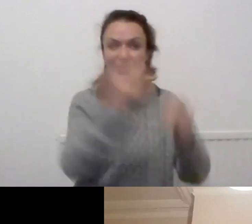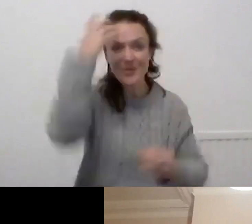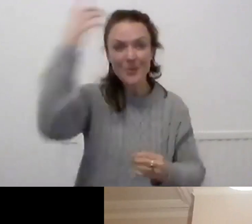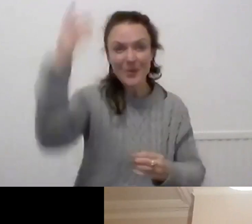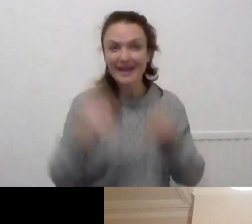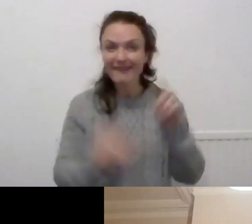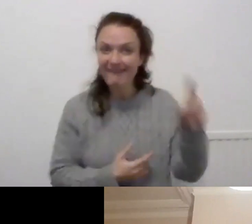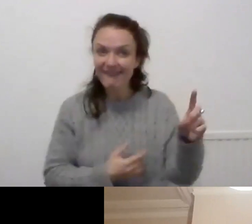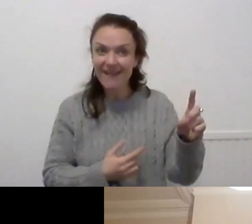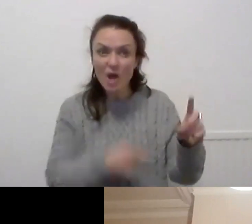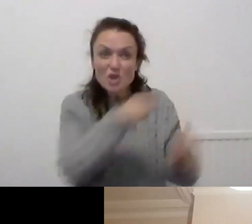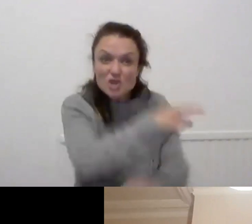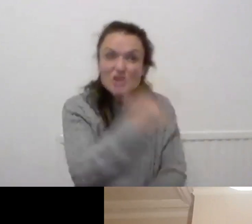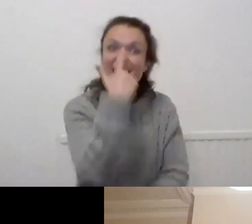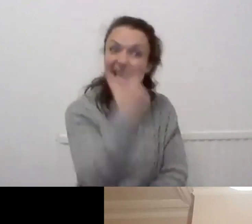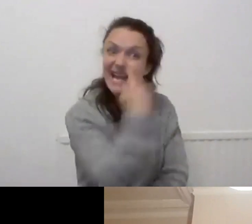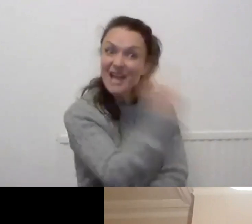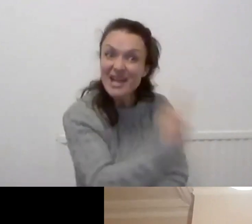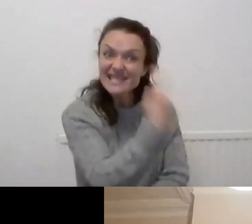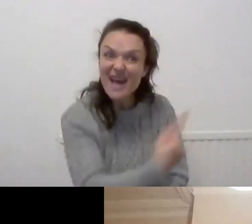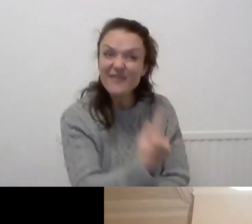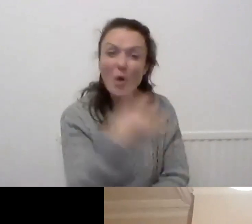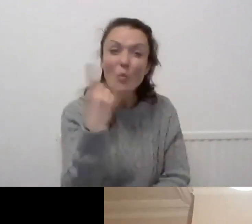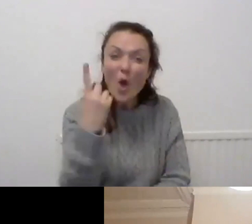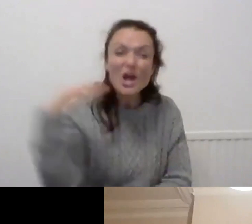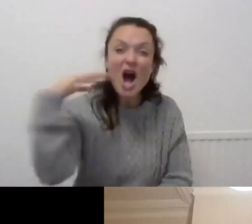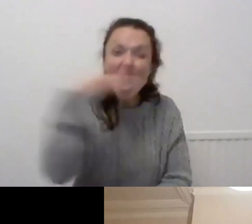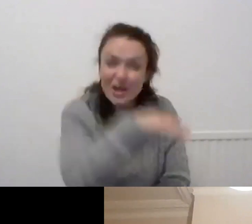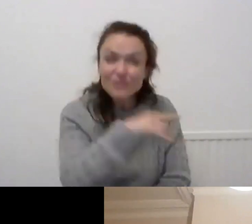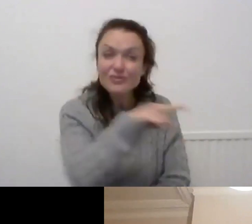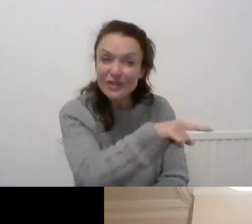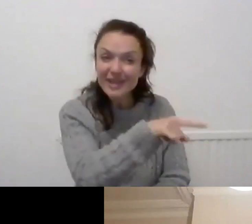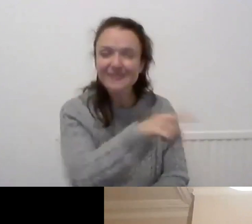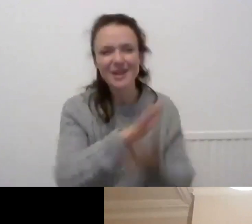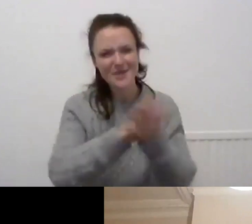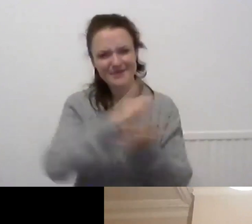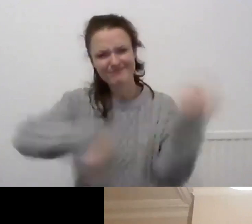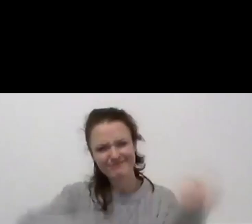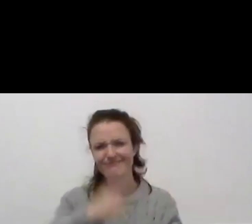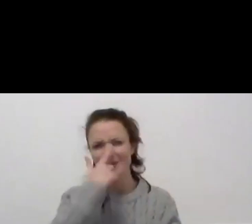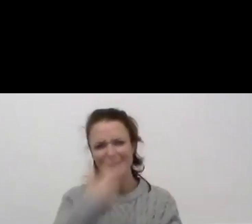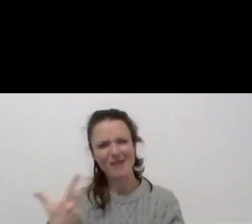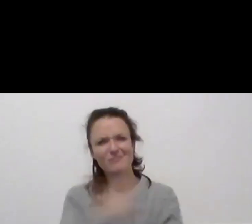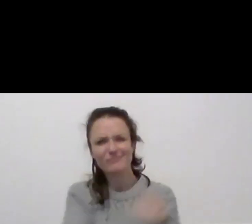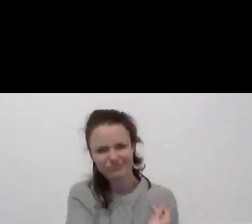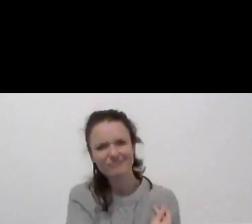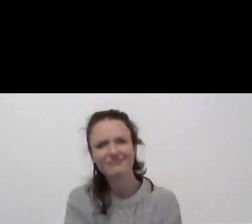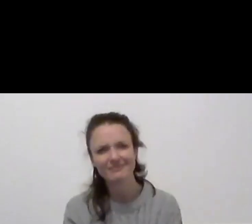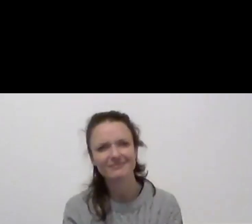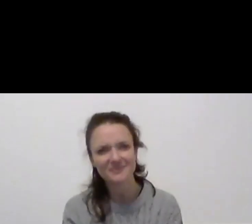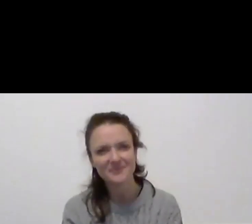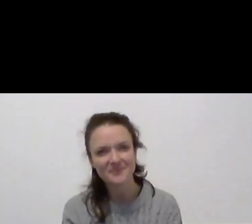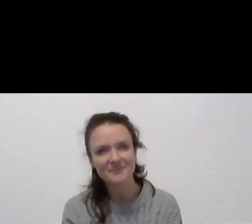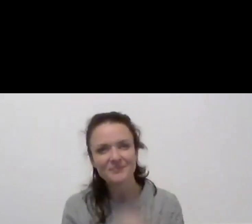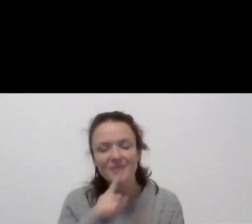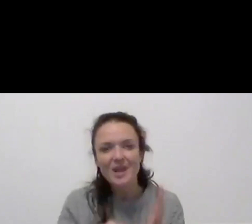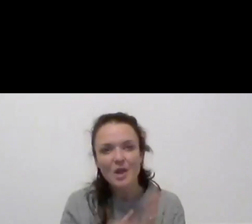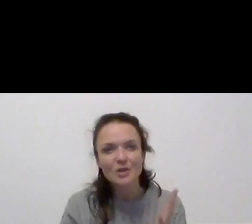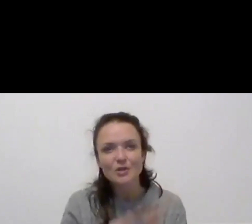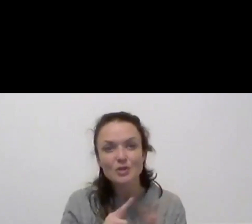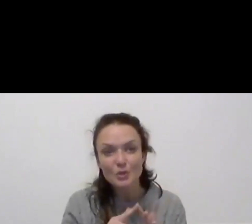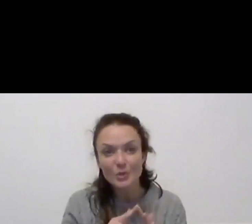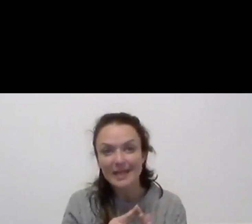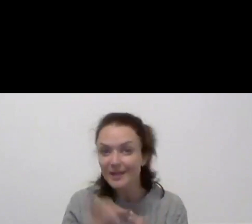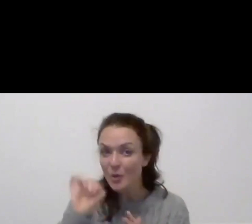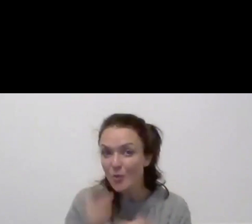we can all do it. Thank you, Charlie. Thank you. Julie, your last word. My last word